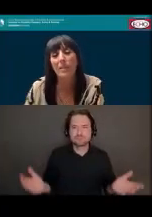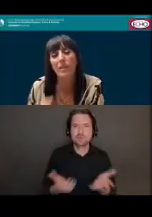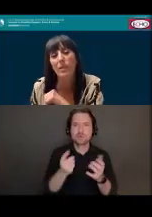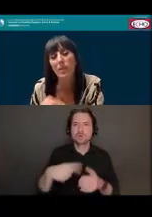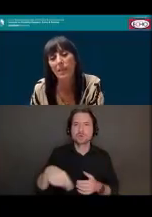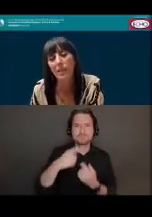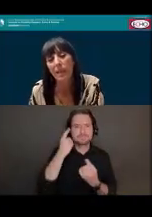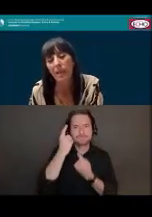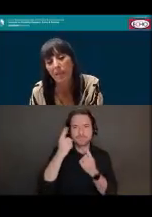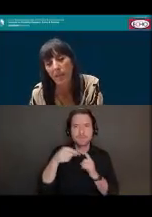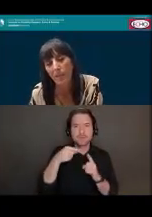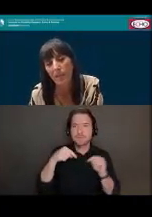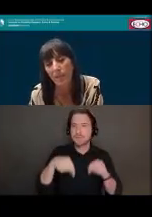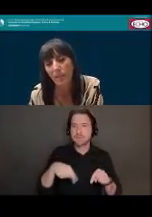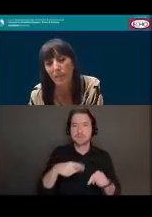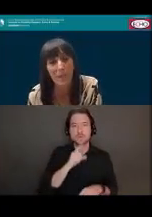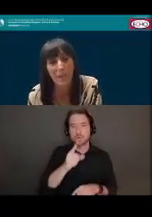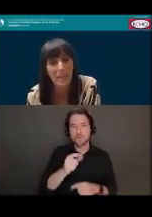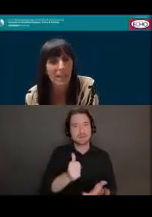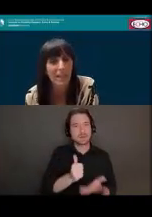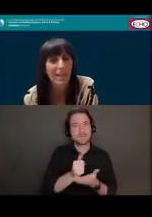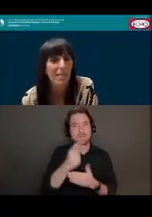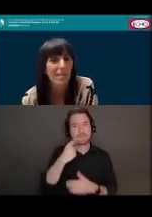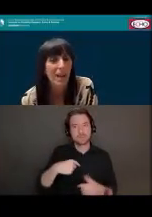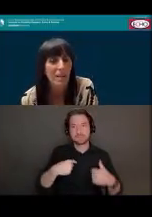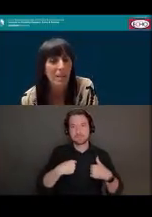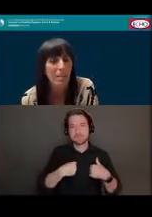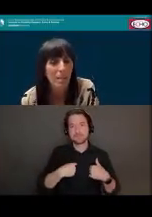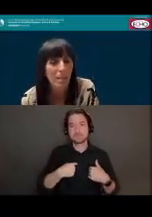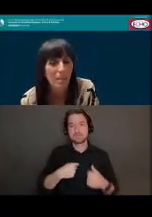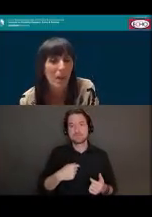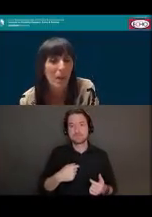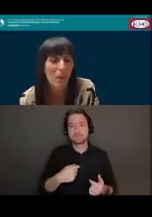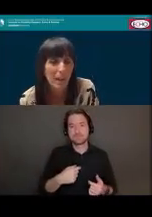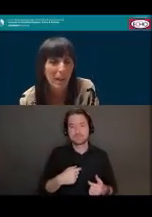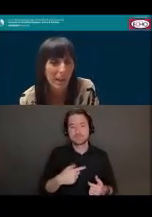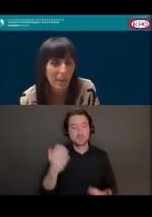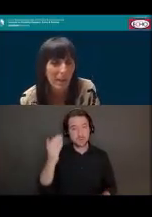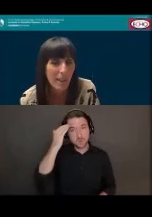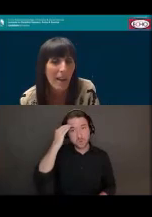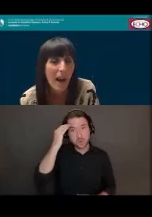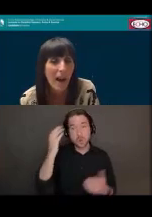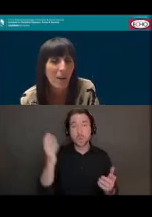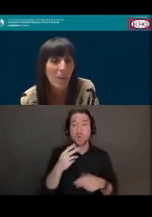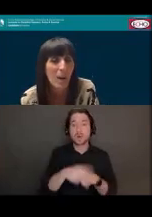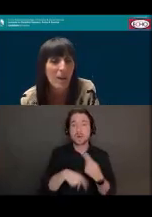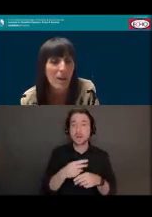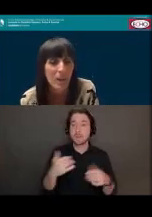It was really helpful for me to know what kind of play I want to